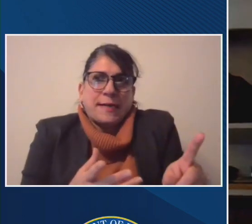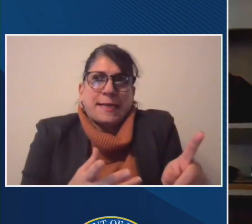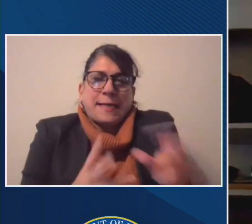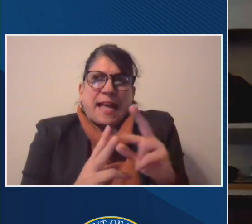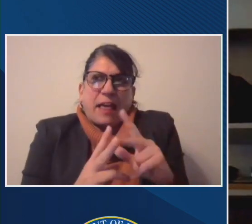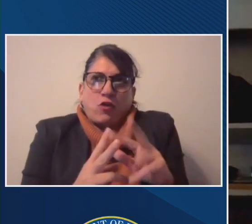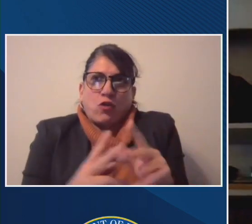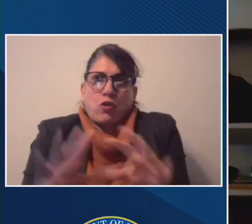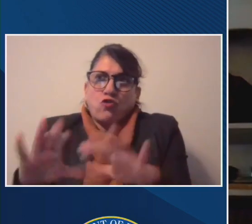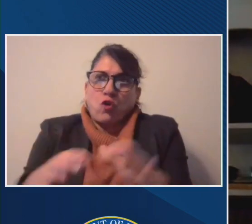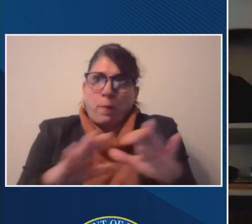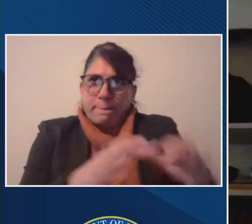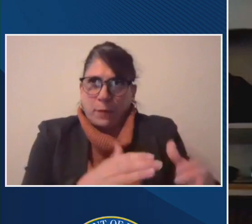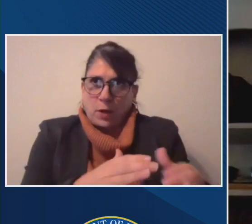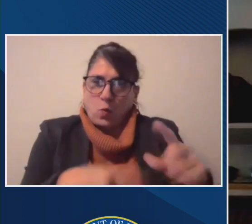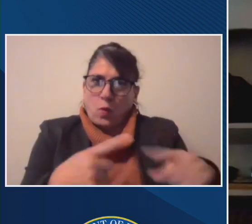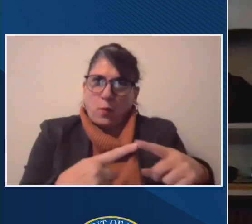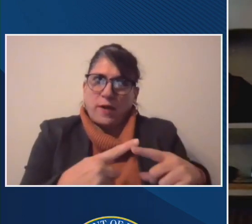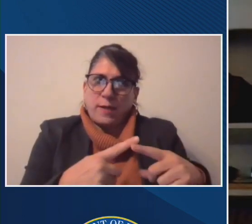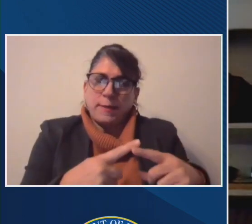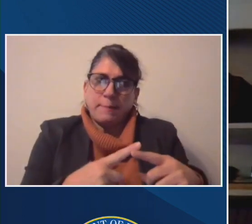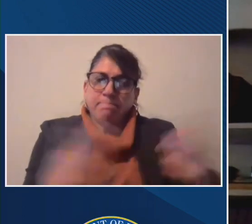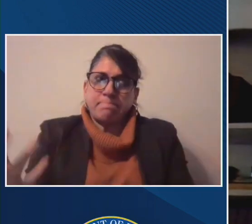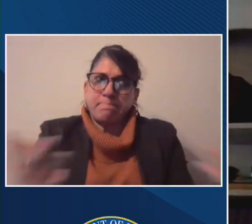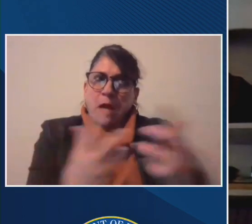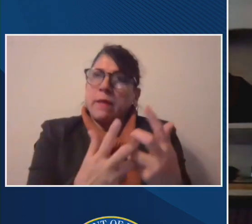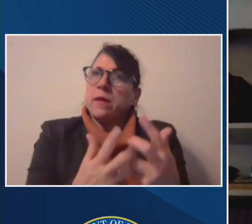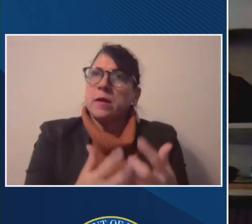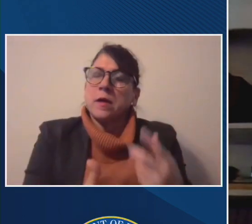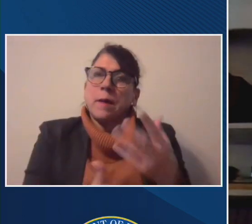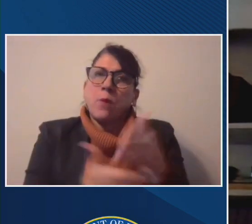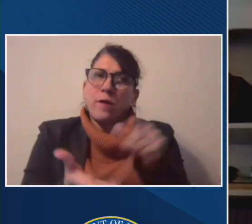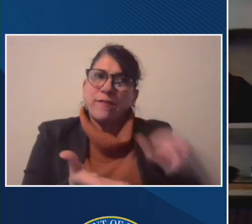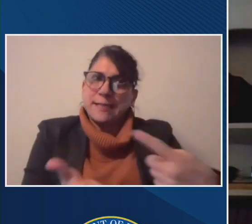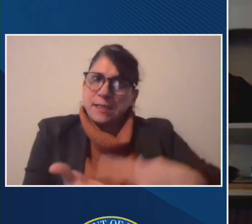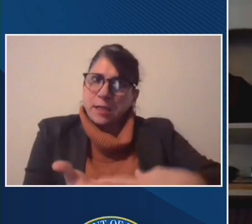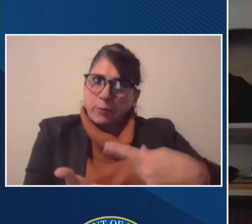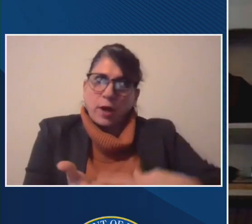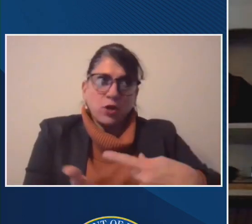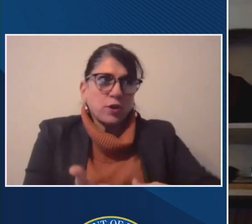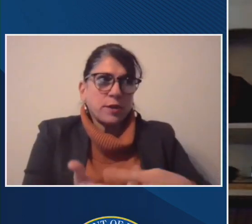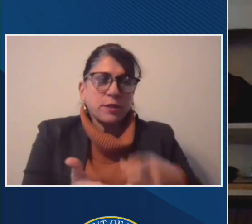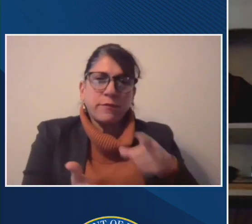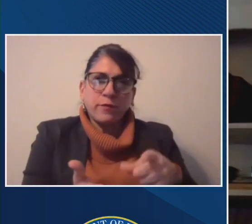As part of these deliberations is for the committee to bring this to our attention.